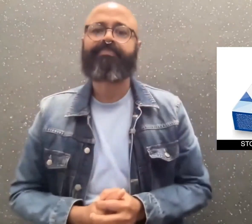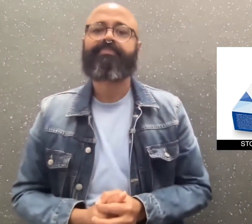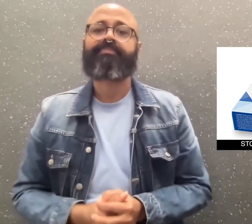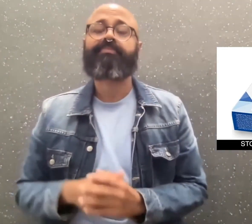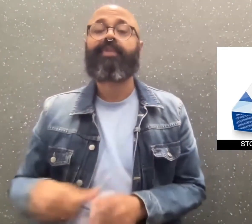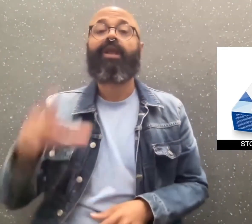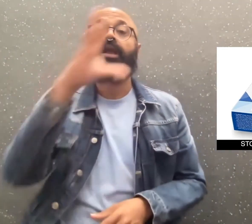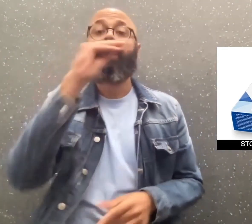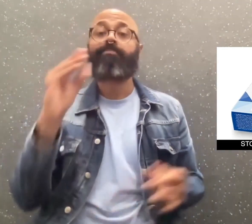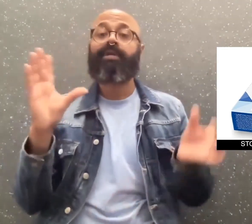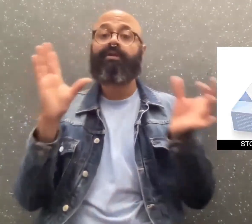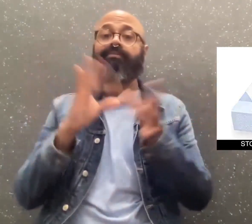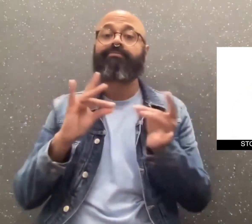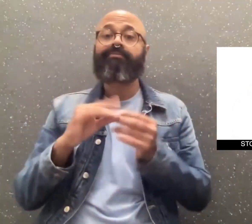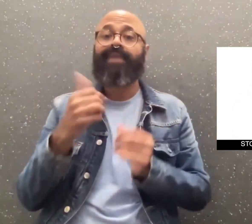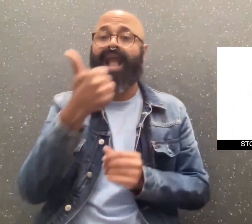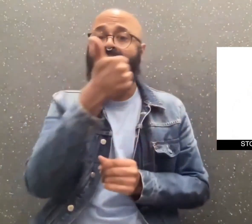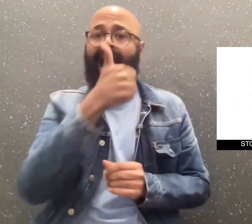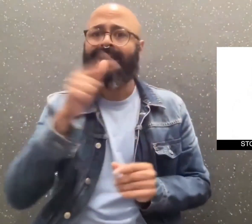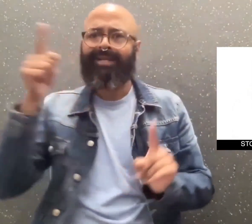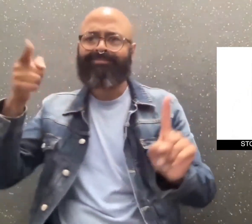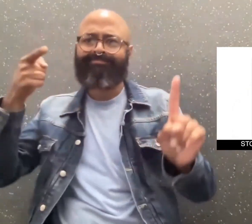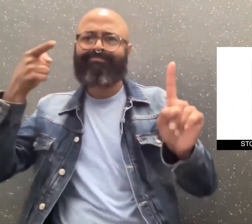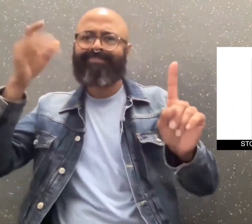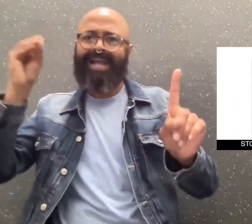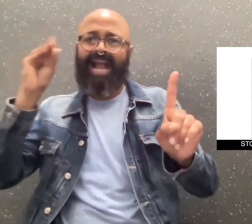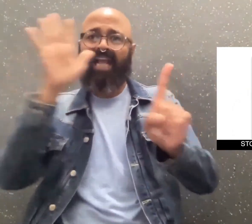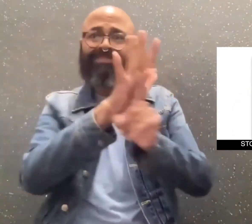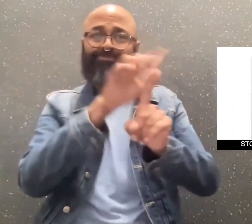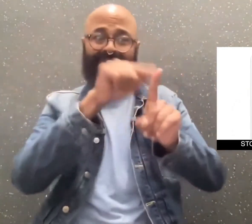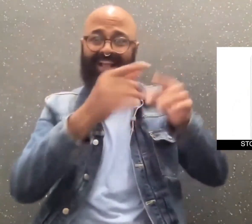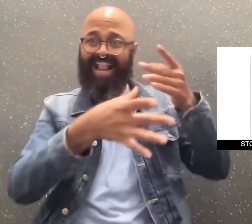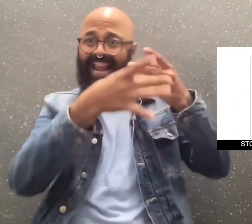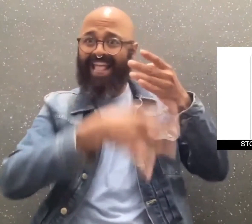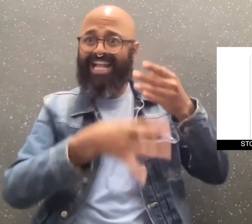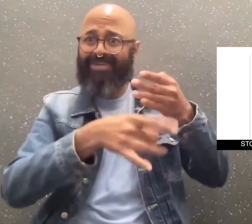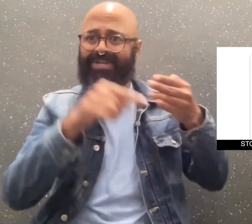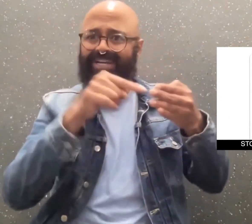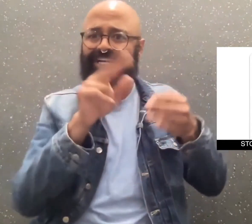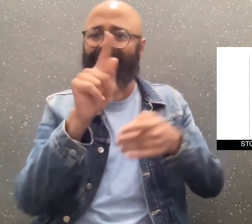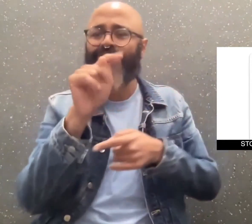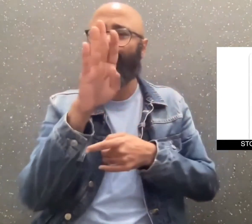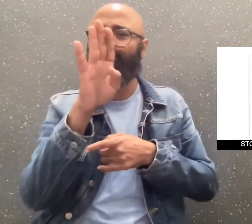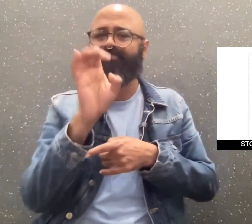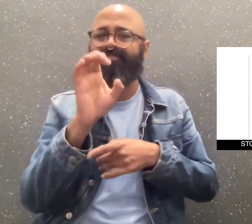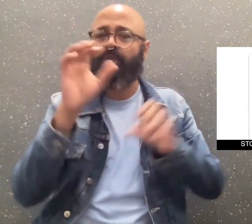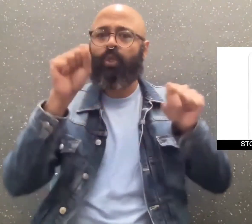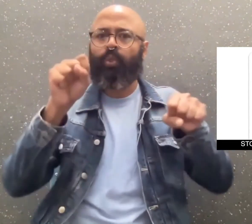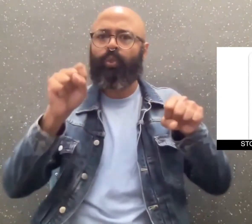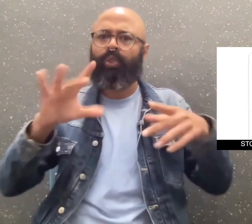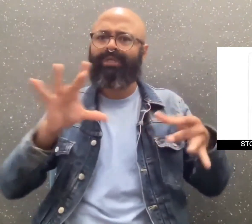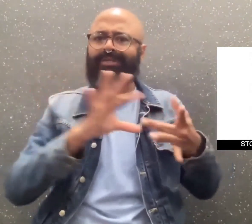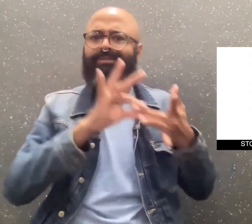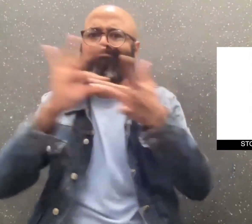The company says Any direct exposure to the liquid in the tube could lead to serious illness.